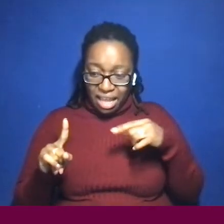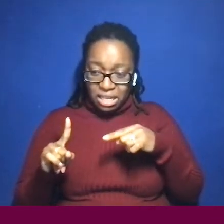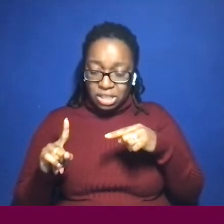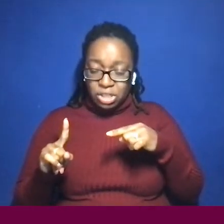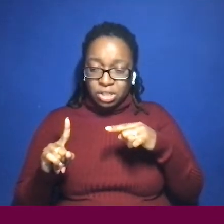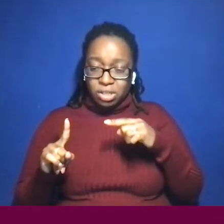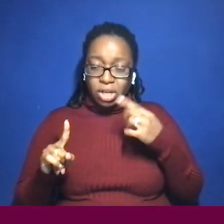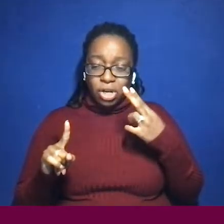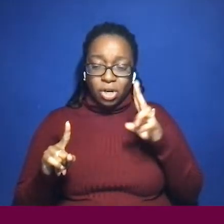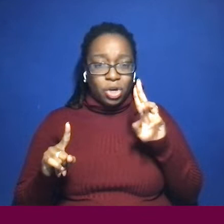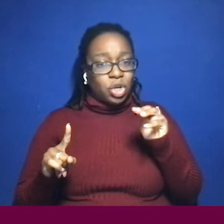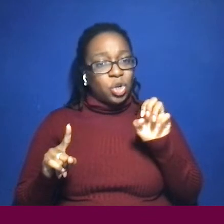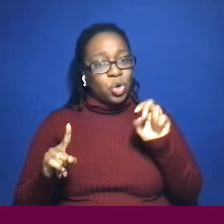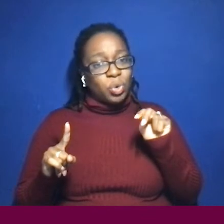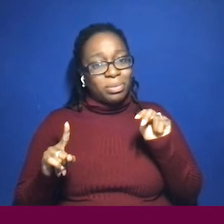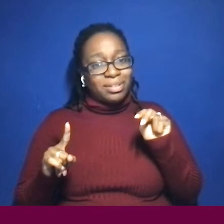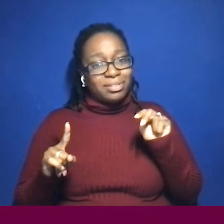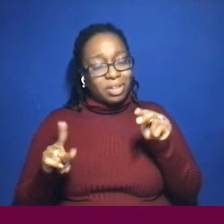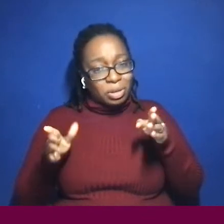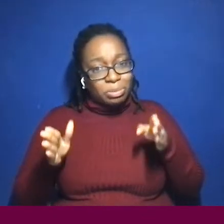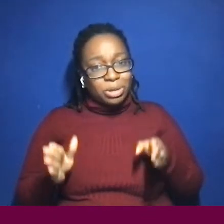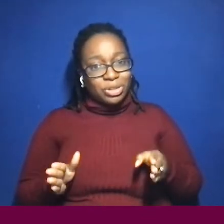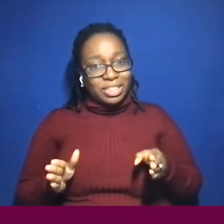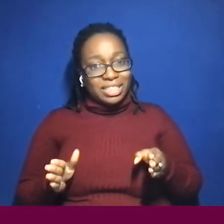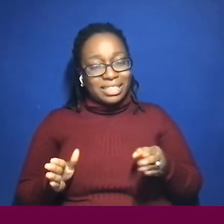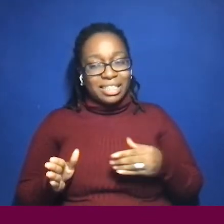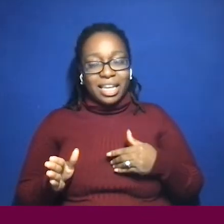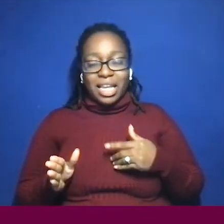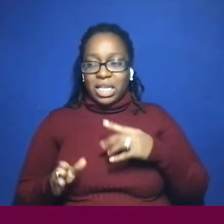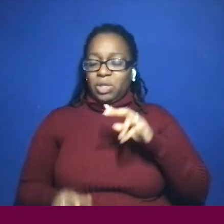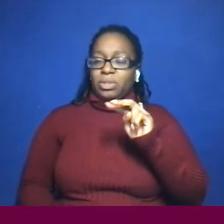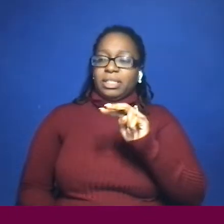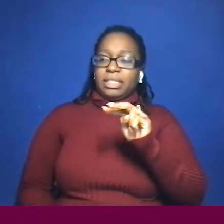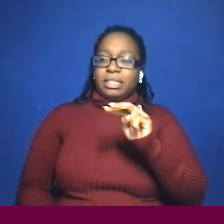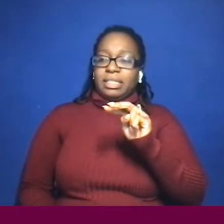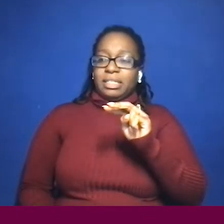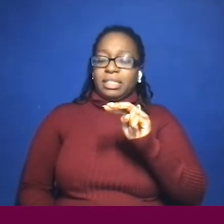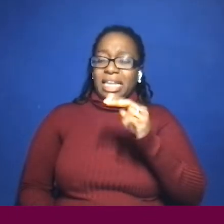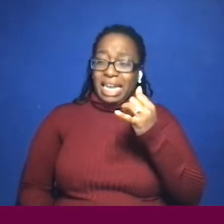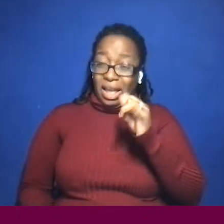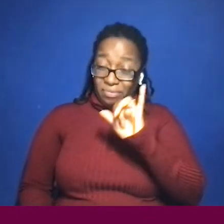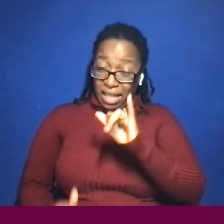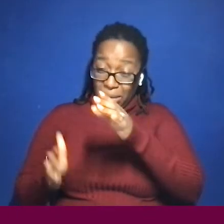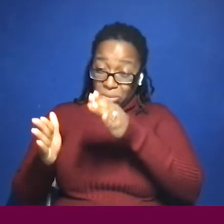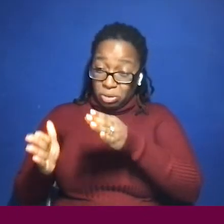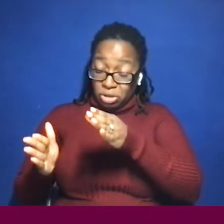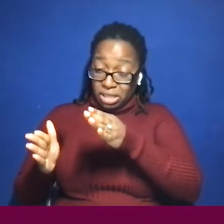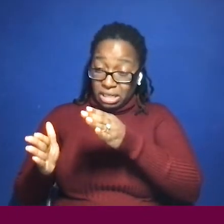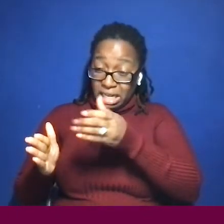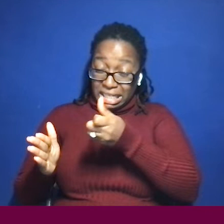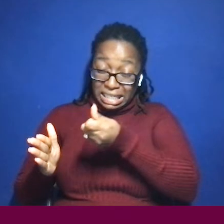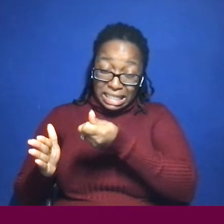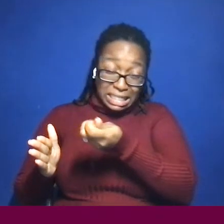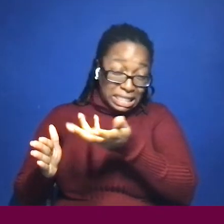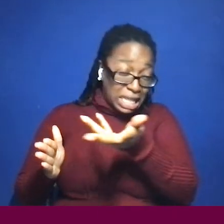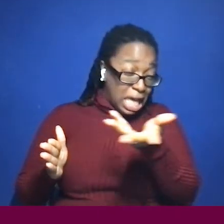we can see, and then you multiply that in your mind by so many more people, and we grasp it,